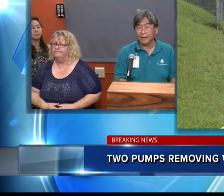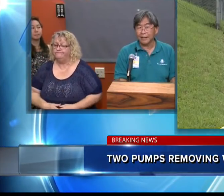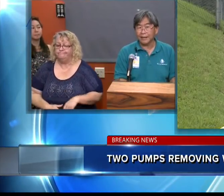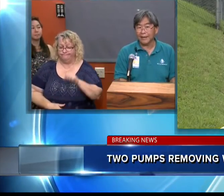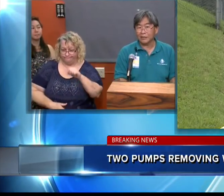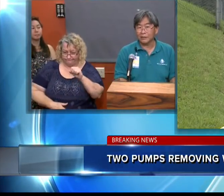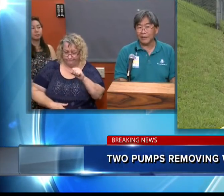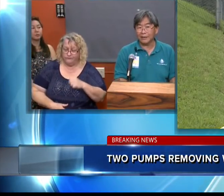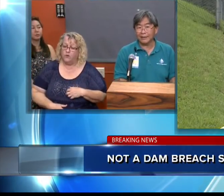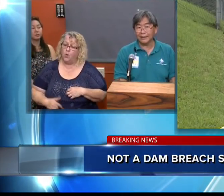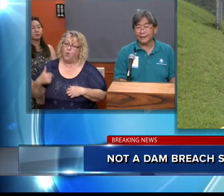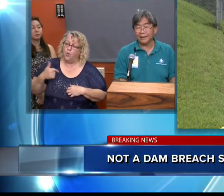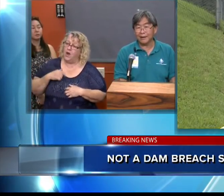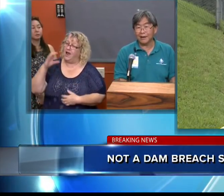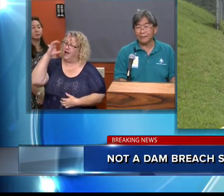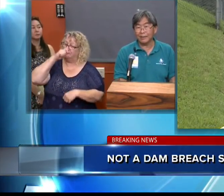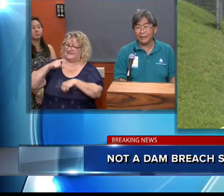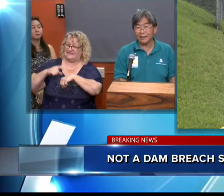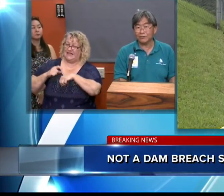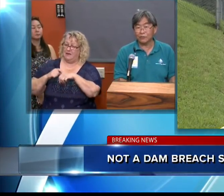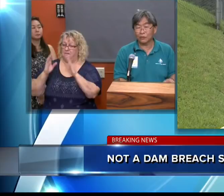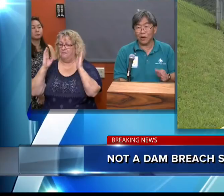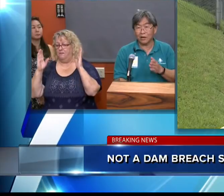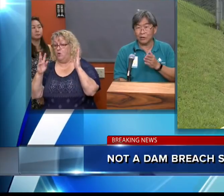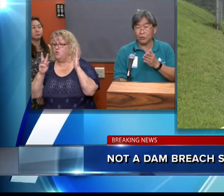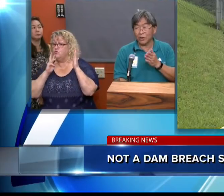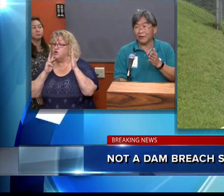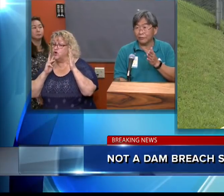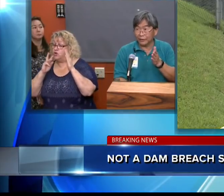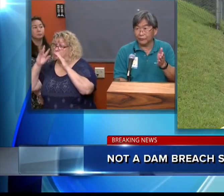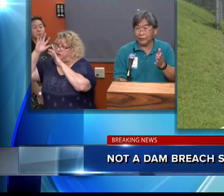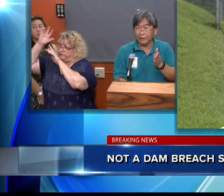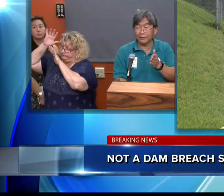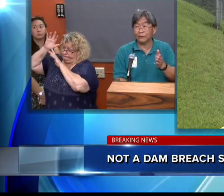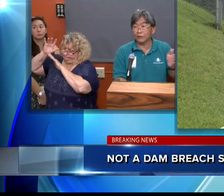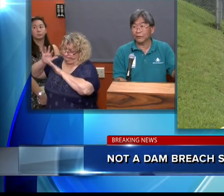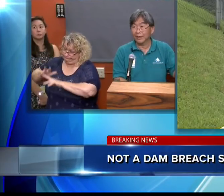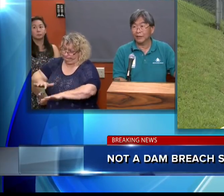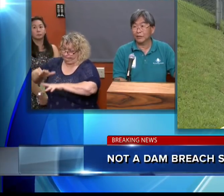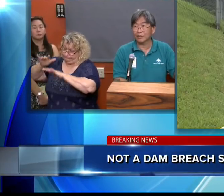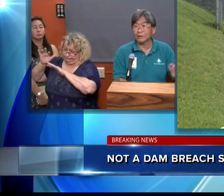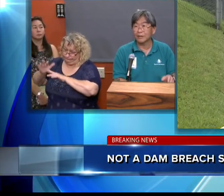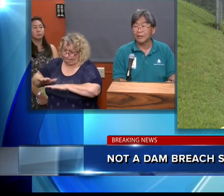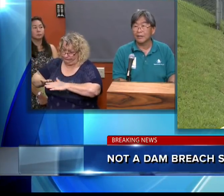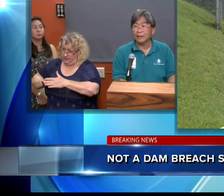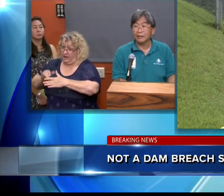OUTLINED ON THE THE MAY P? I THINK THERE ARE SOME MODELS THAT ESTIMATE THE TIME